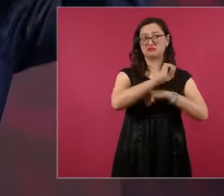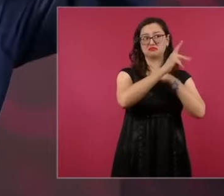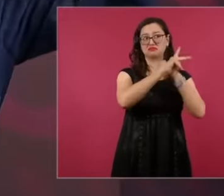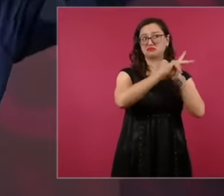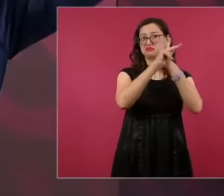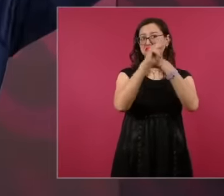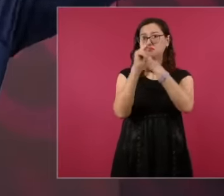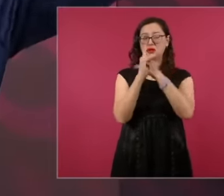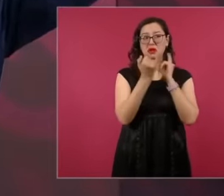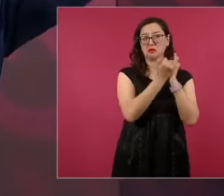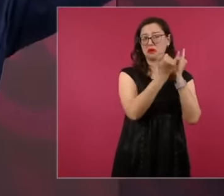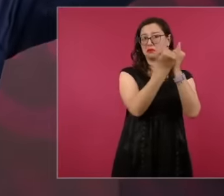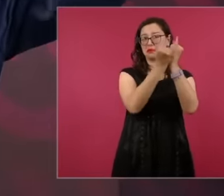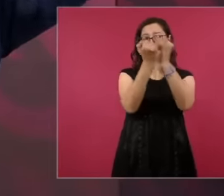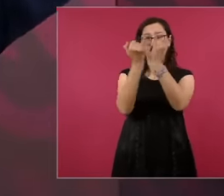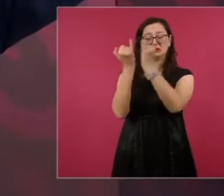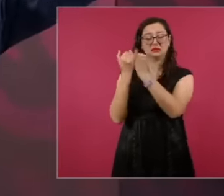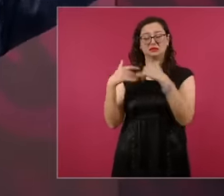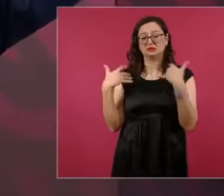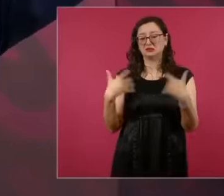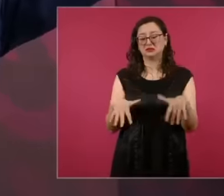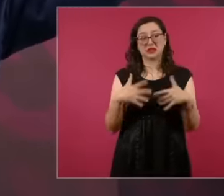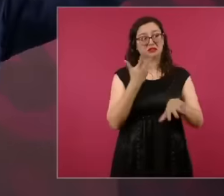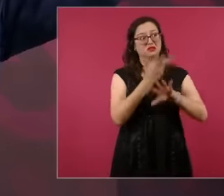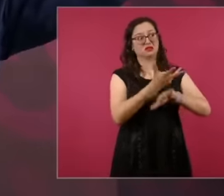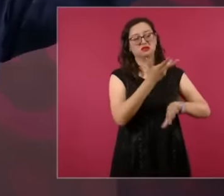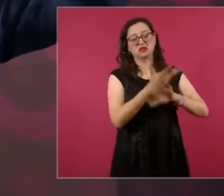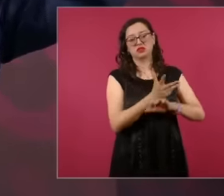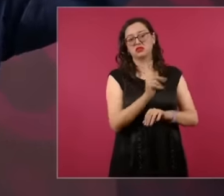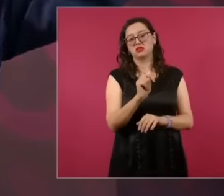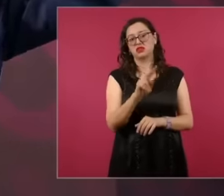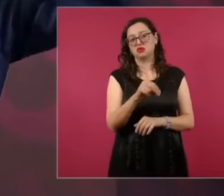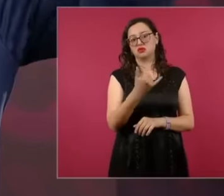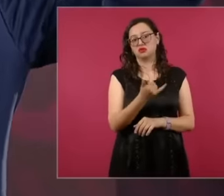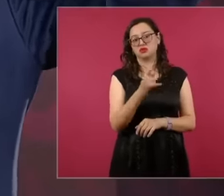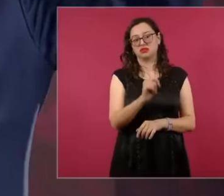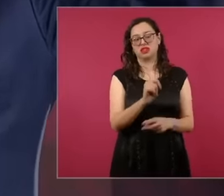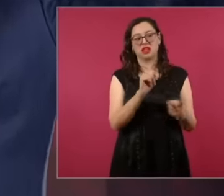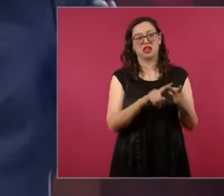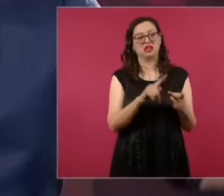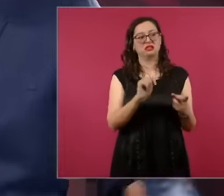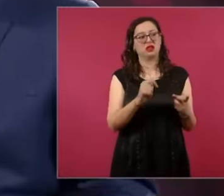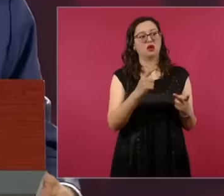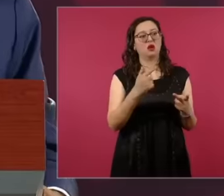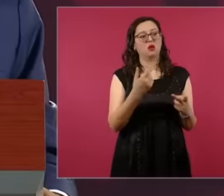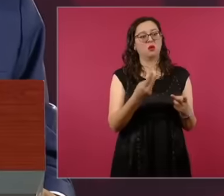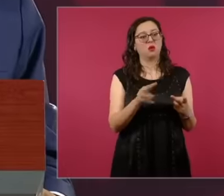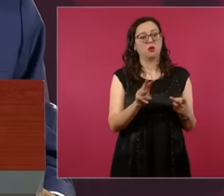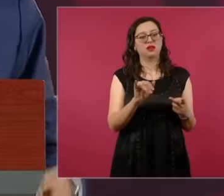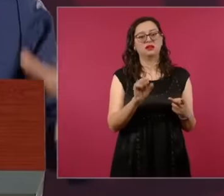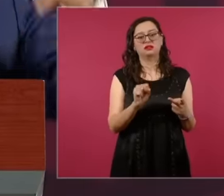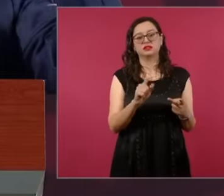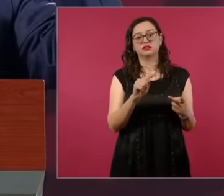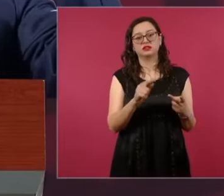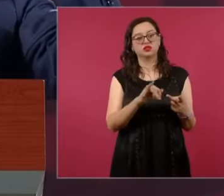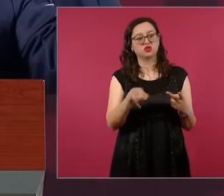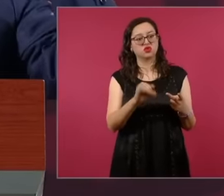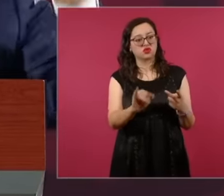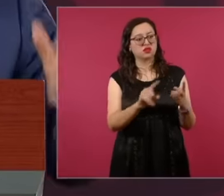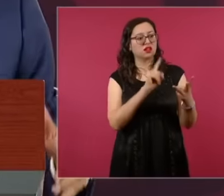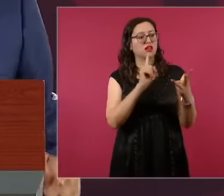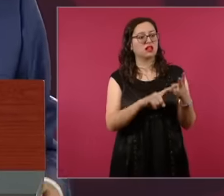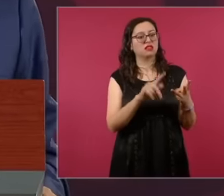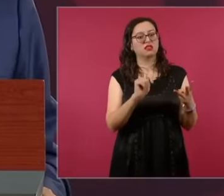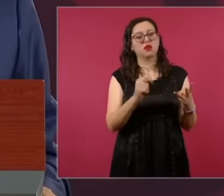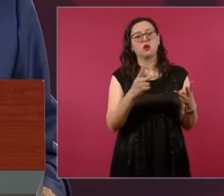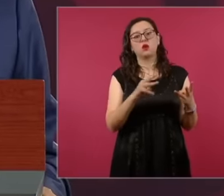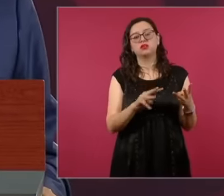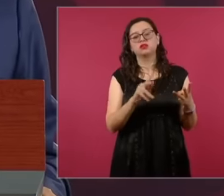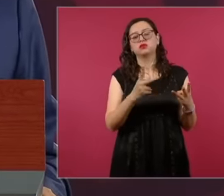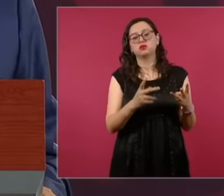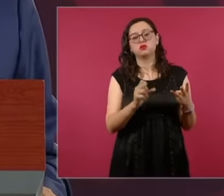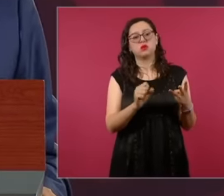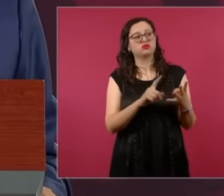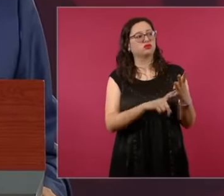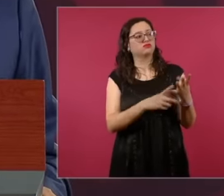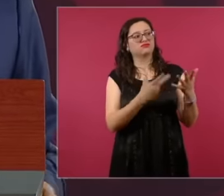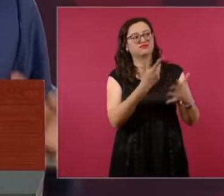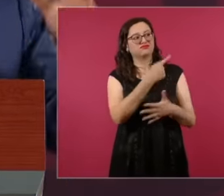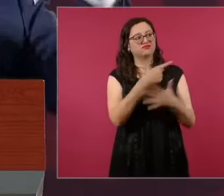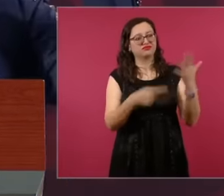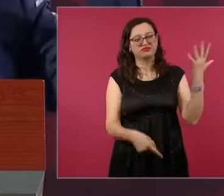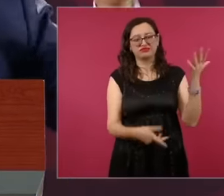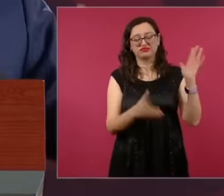the big newspapers, the New York Times, Wall St journal, the Washington post, The financial time,